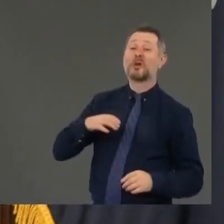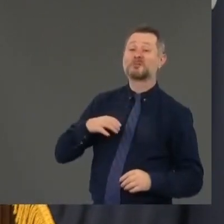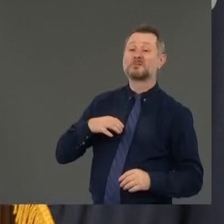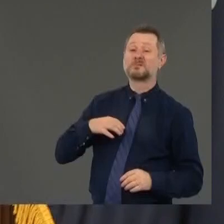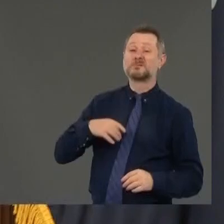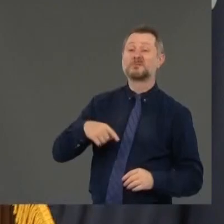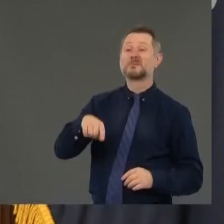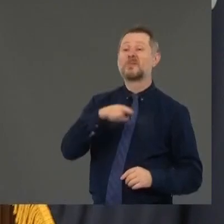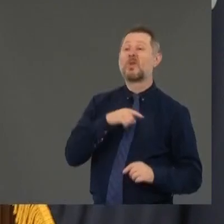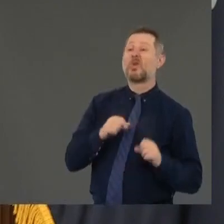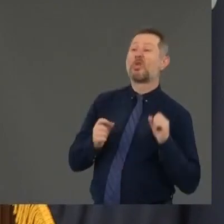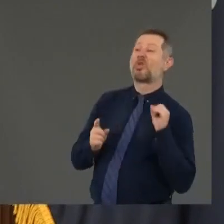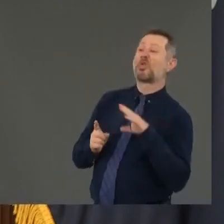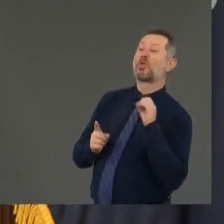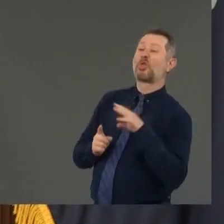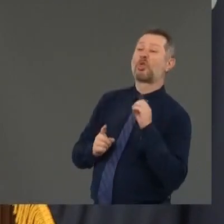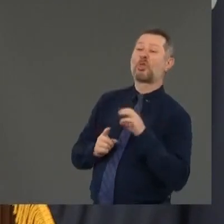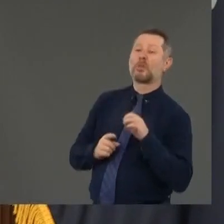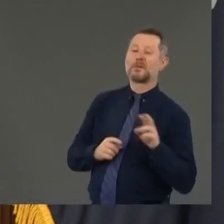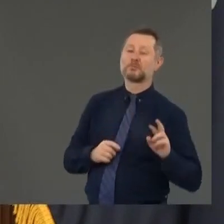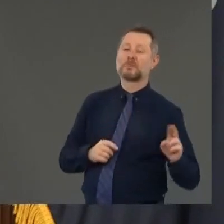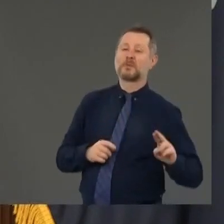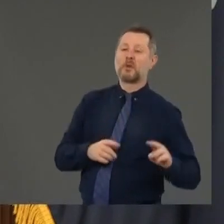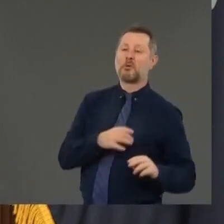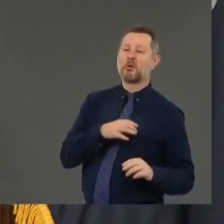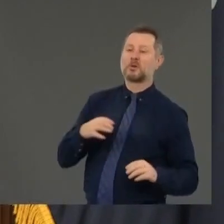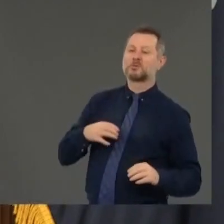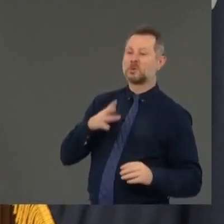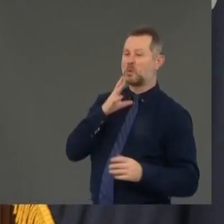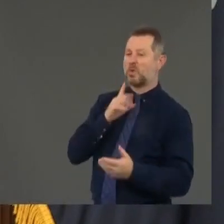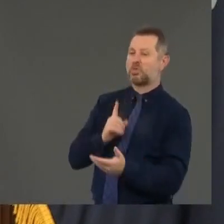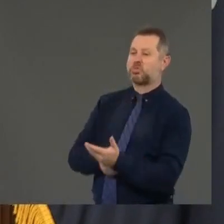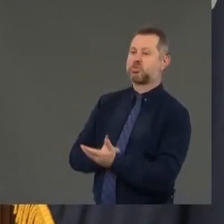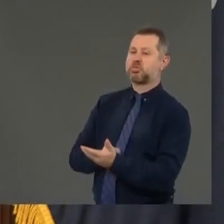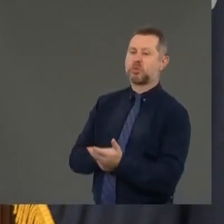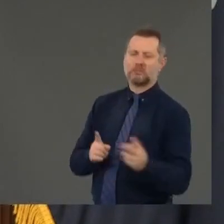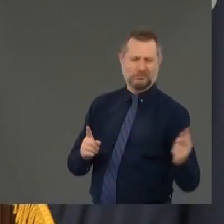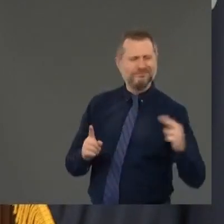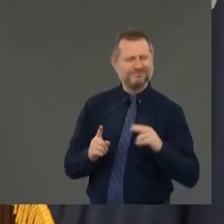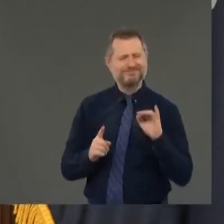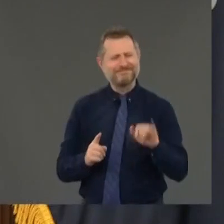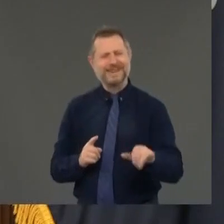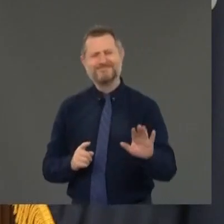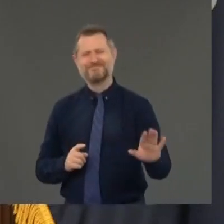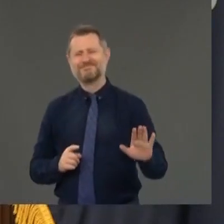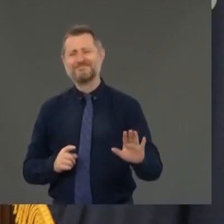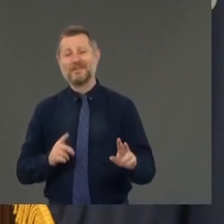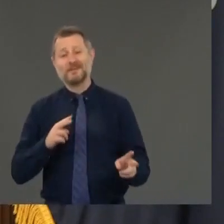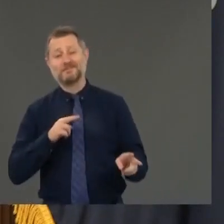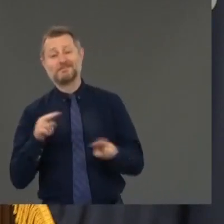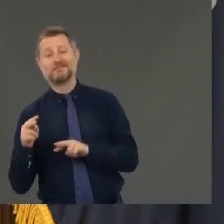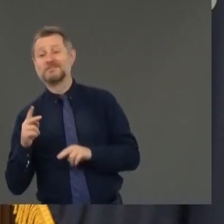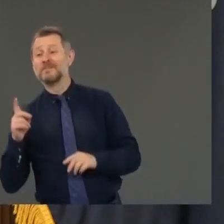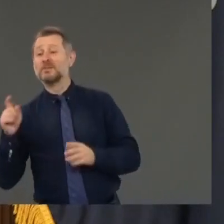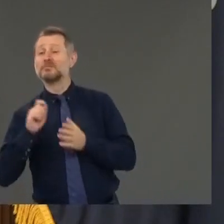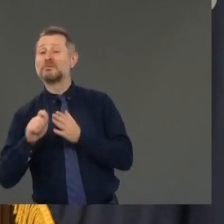FACTUALLY, IT IS. YOU LOOK AT THE CONGRESSIONAL MEMBERS THAT PUT IT FORWARD. THEY ARE REPUBLICAN